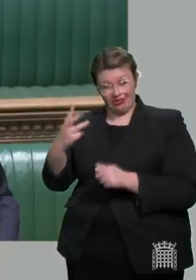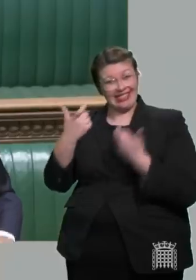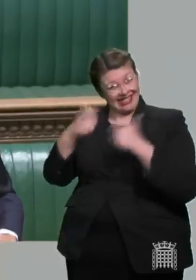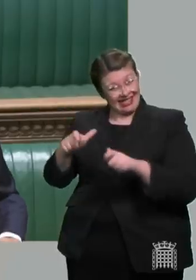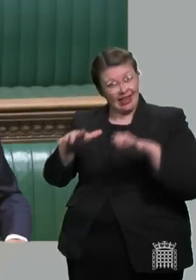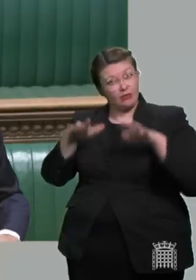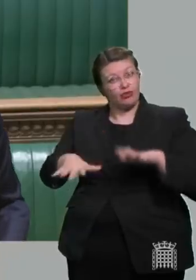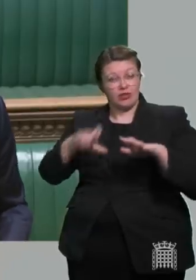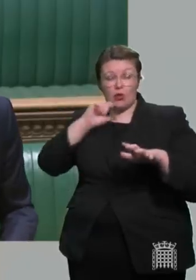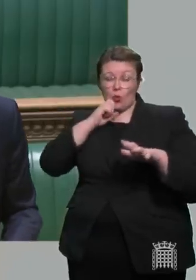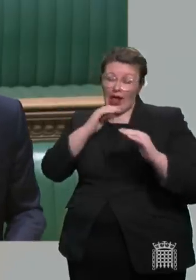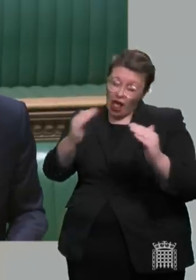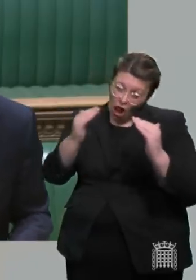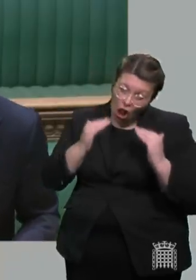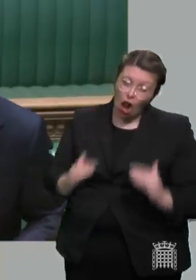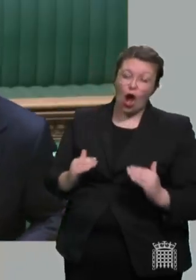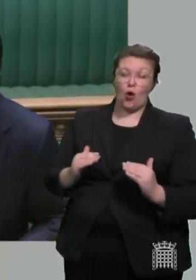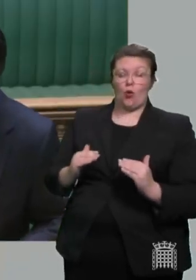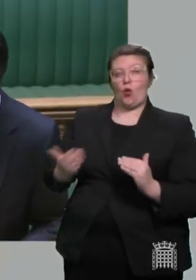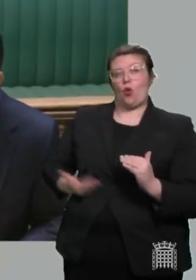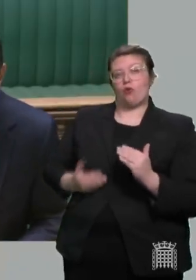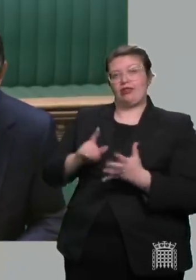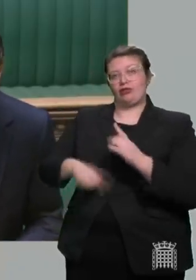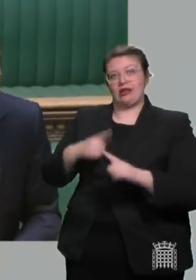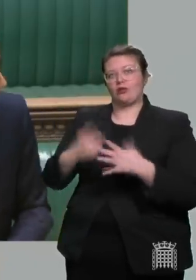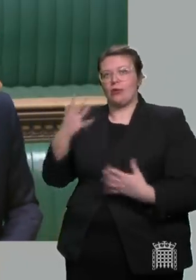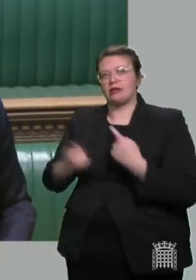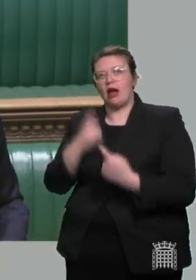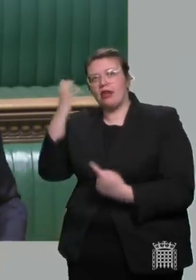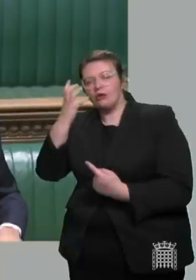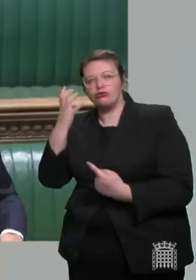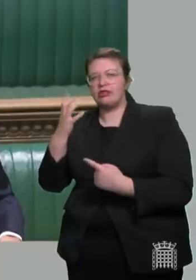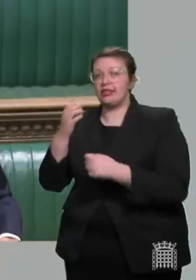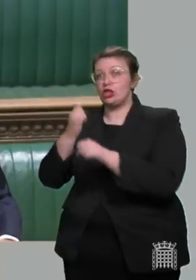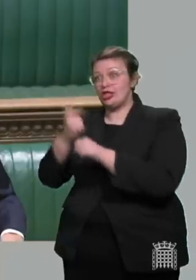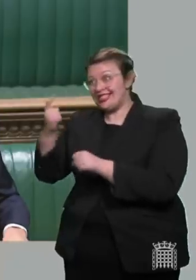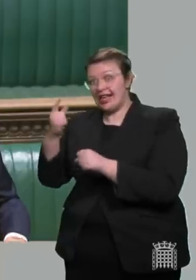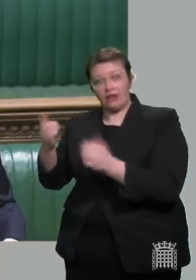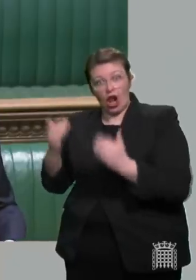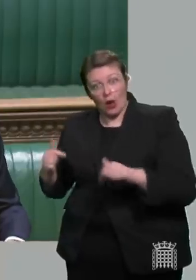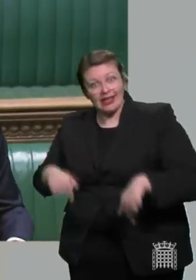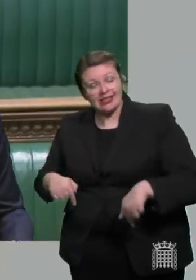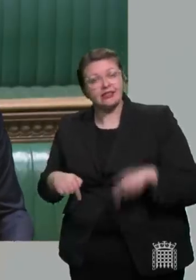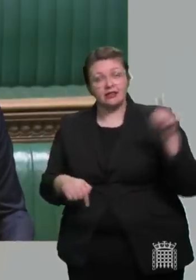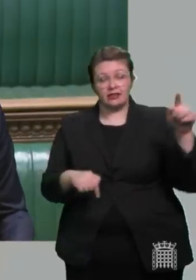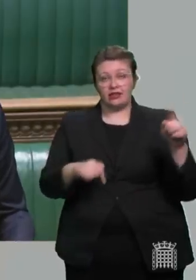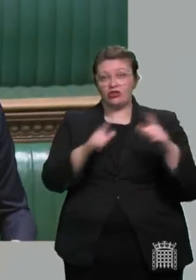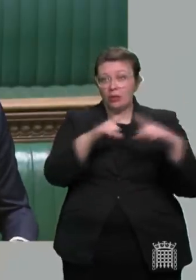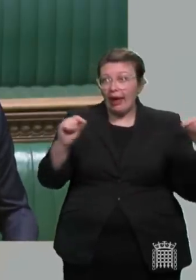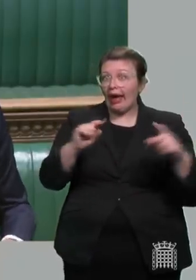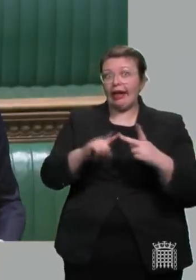in the G7, lower than that of the United States, Canada, Italy, Japan, Germany and France.